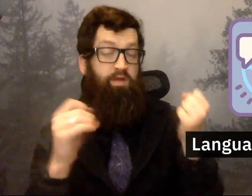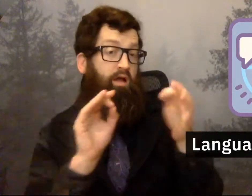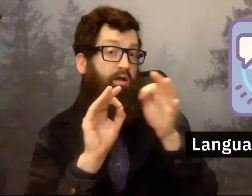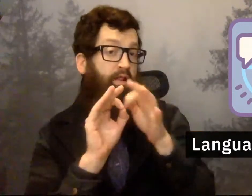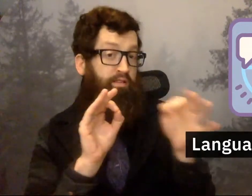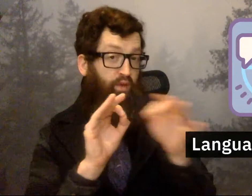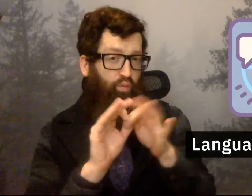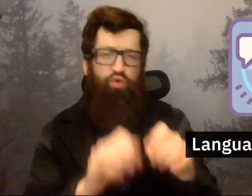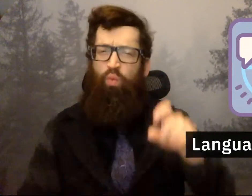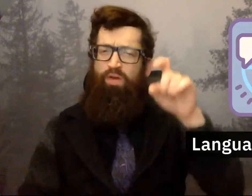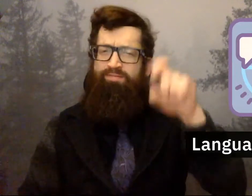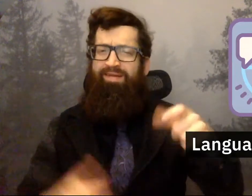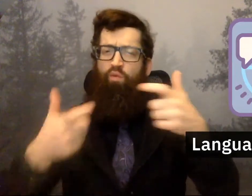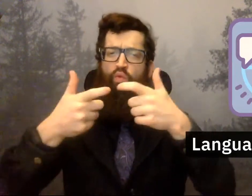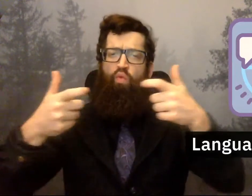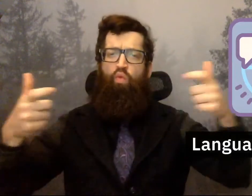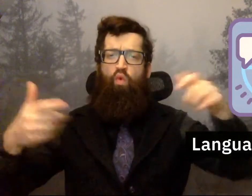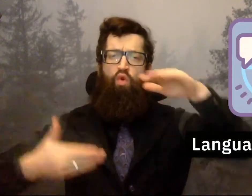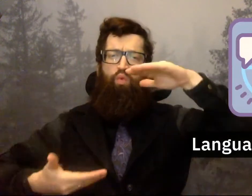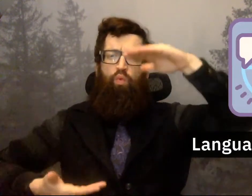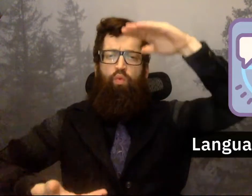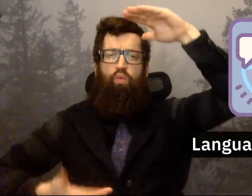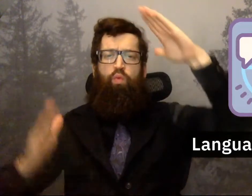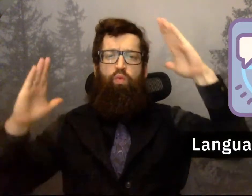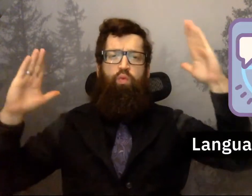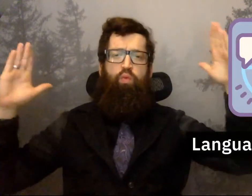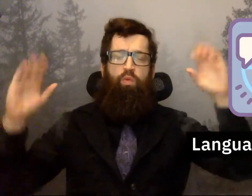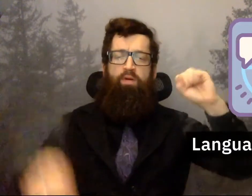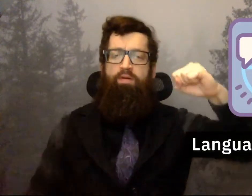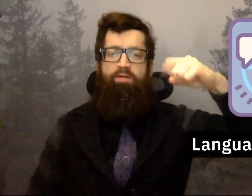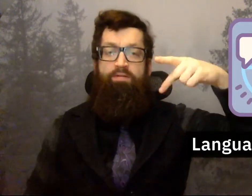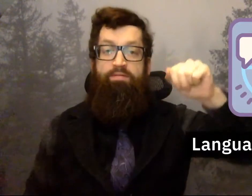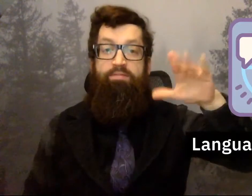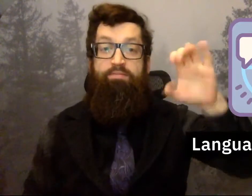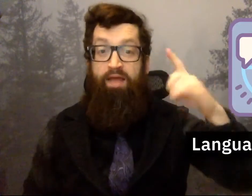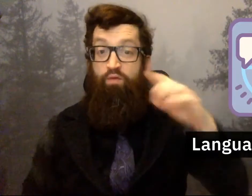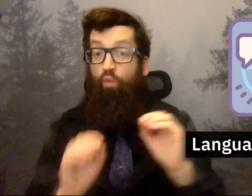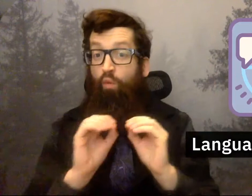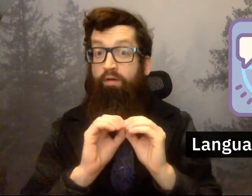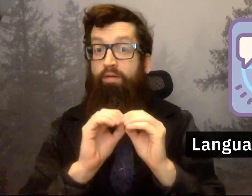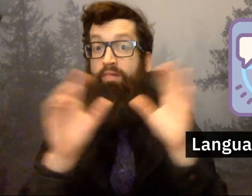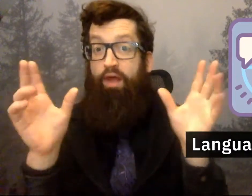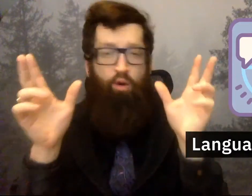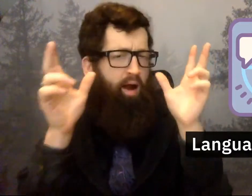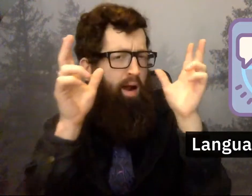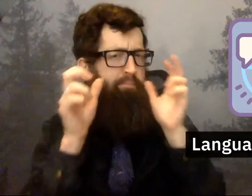Videos should have a large enough space for the viewer to see the signs in the face of the signer.